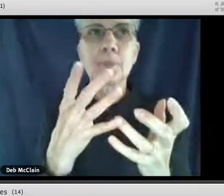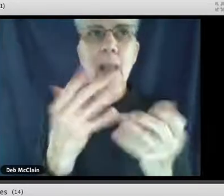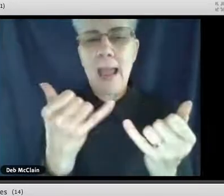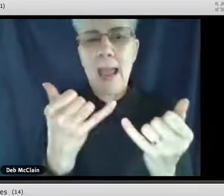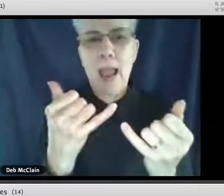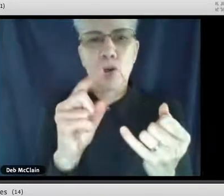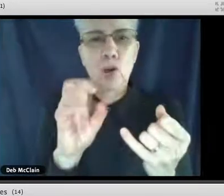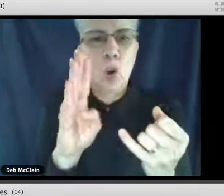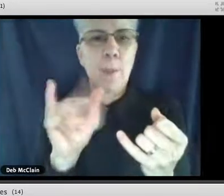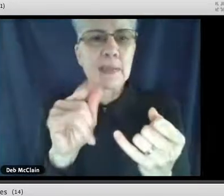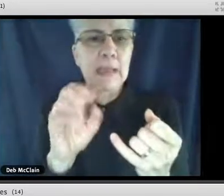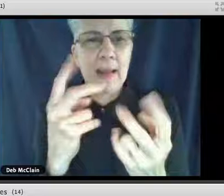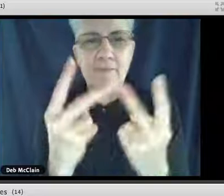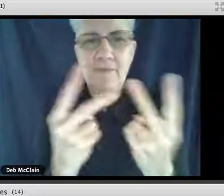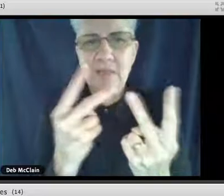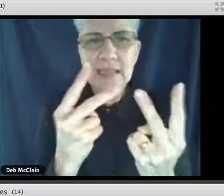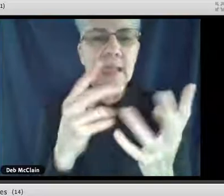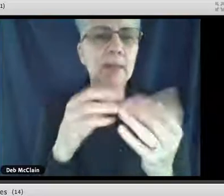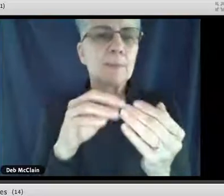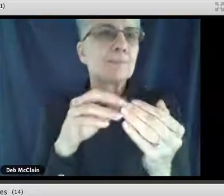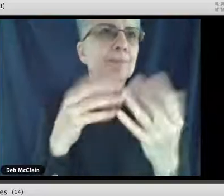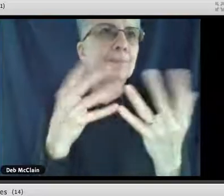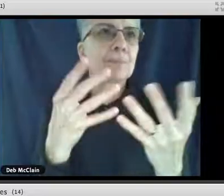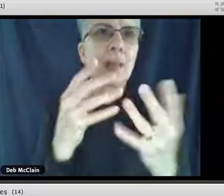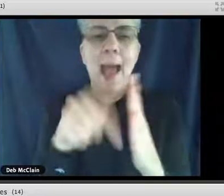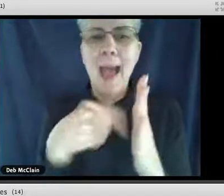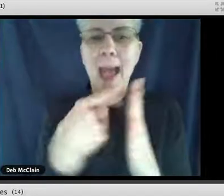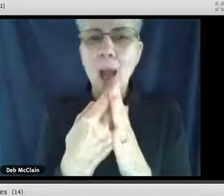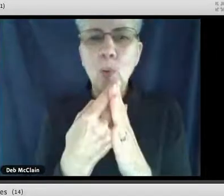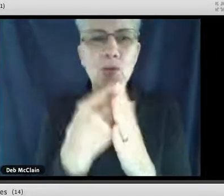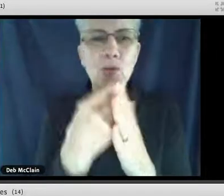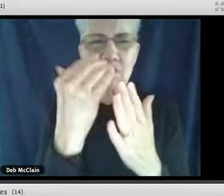our visits, our hours, all of that is in flux,